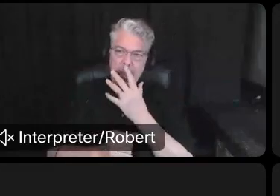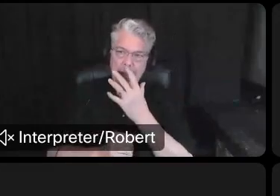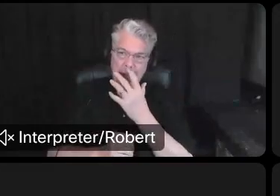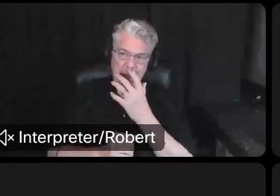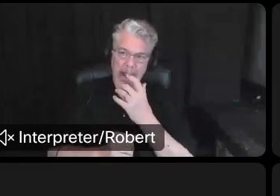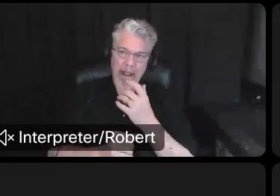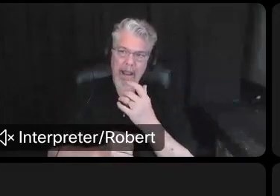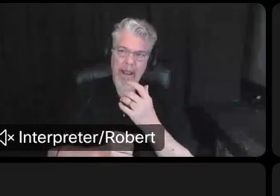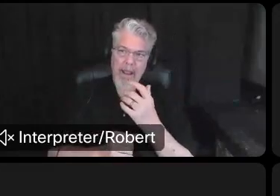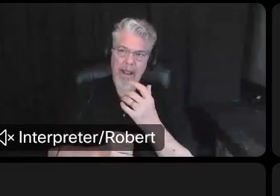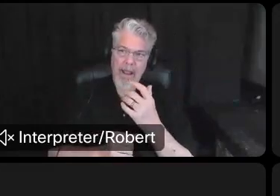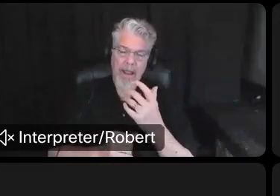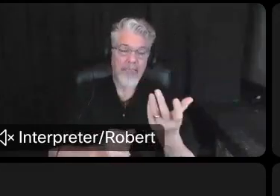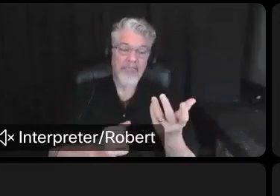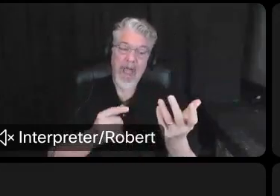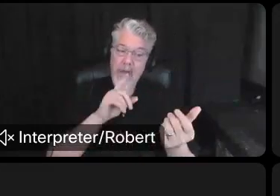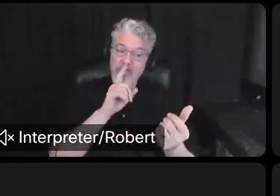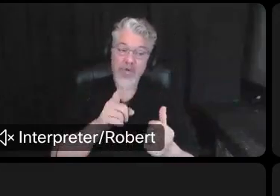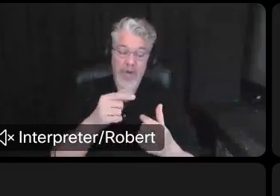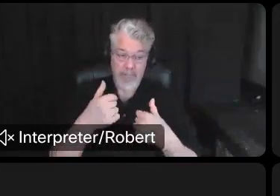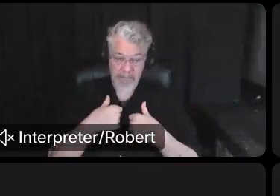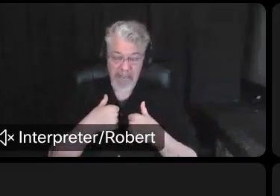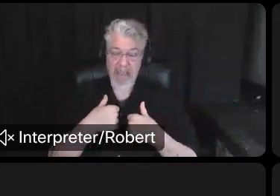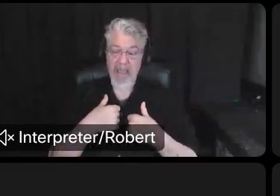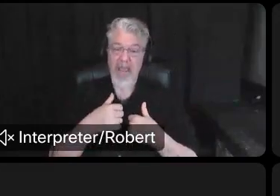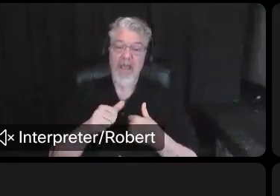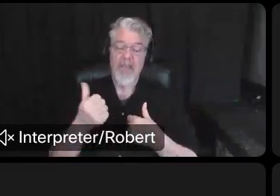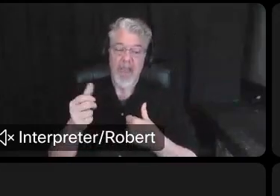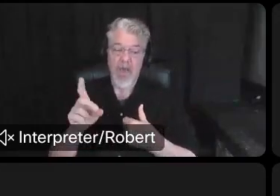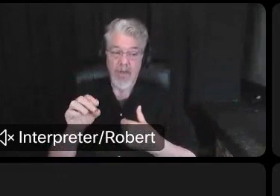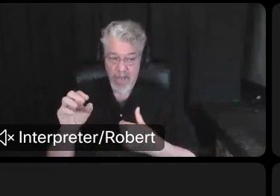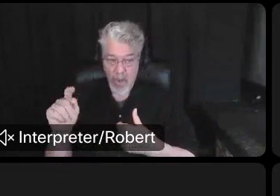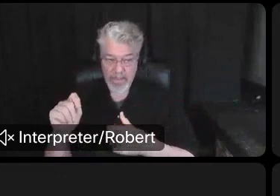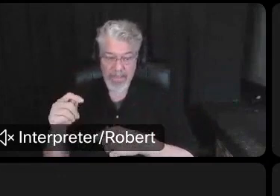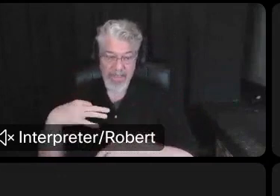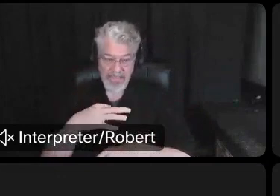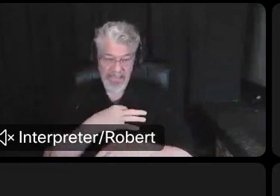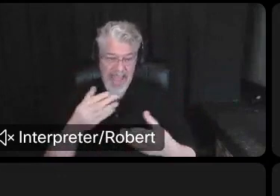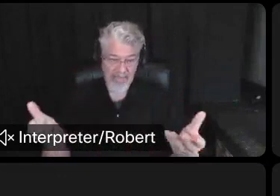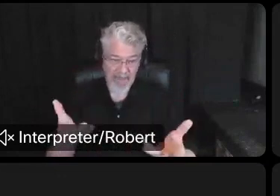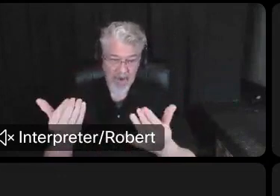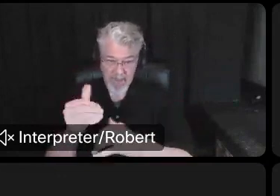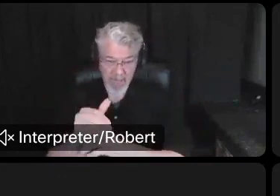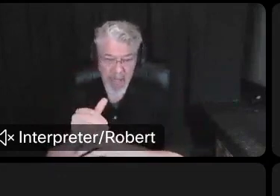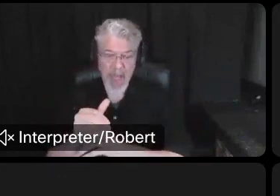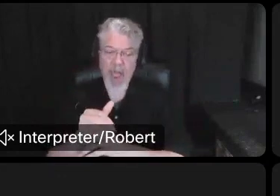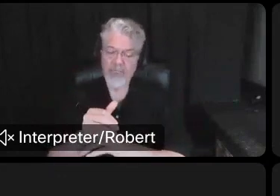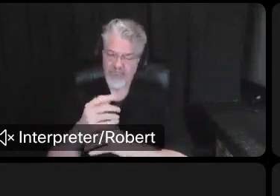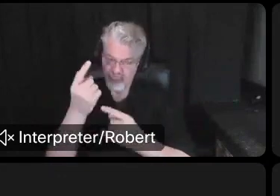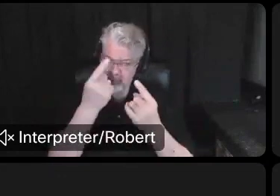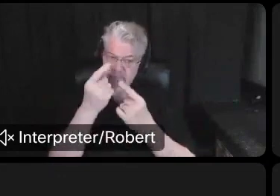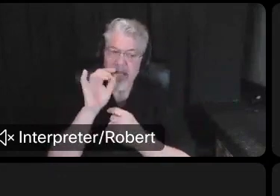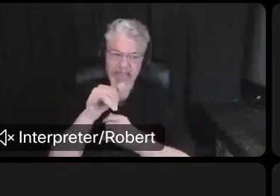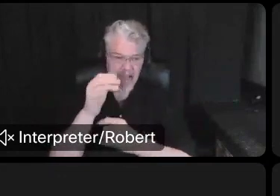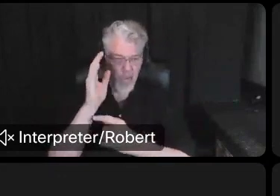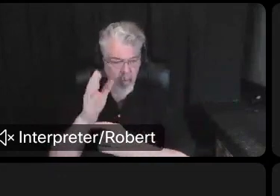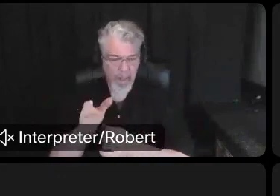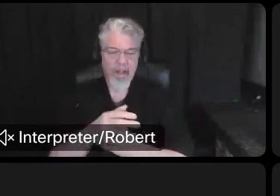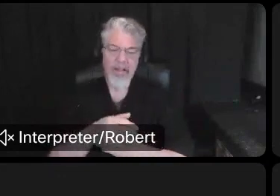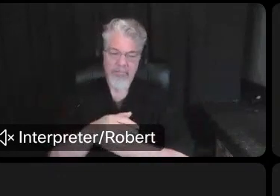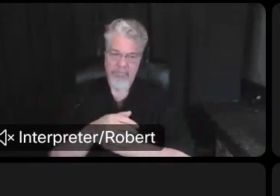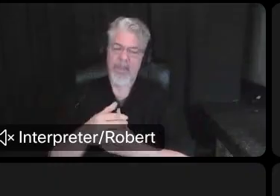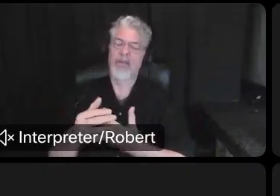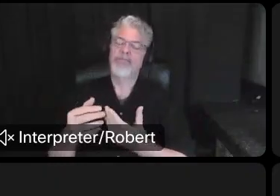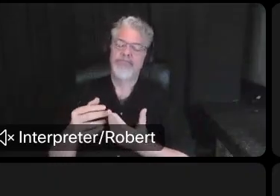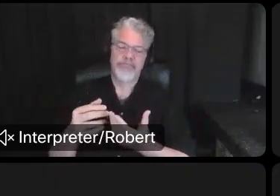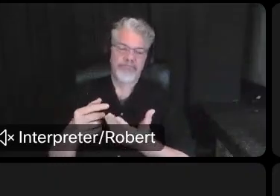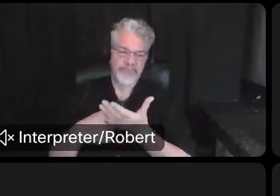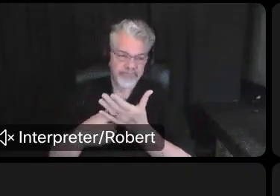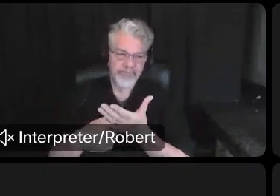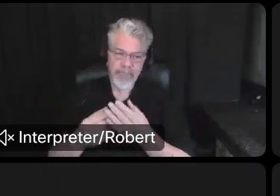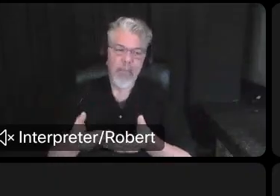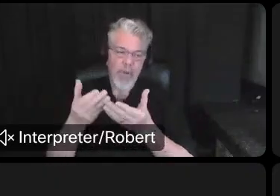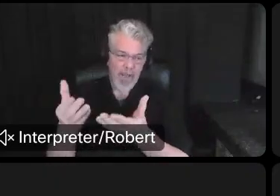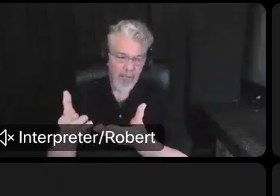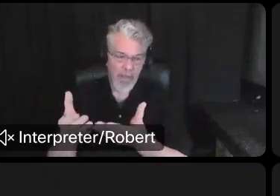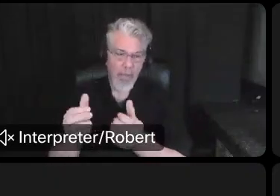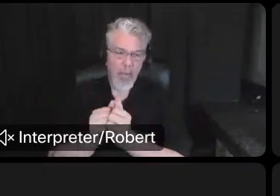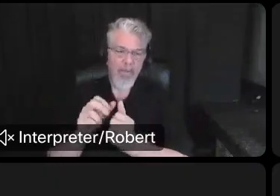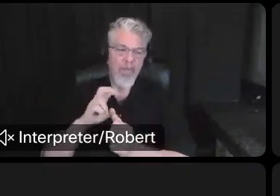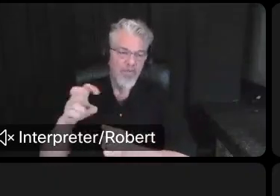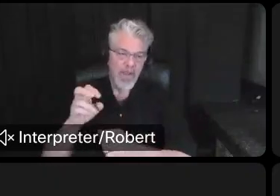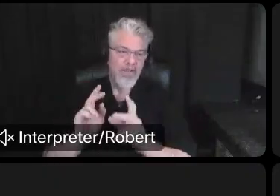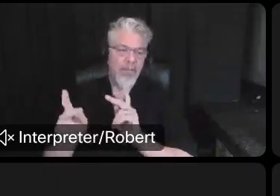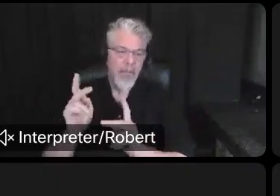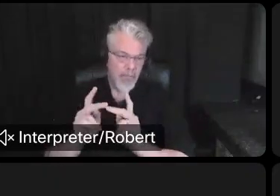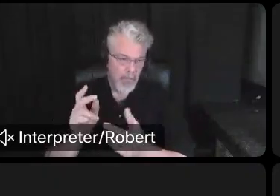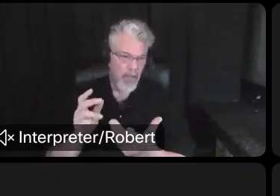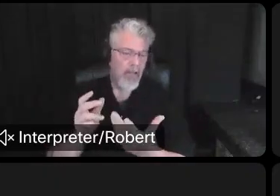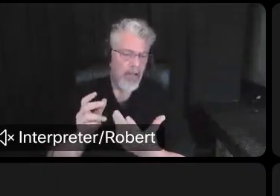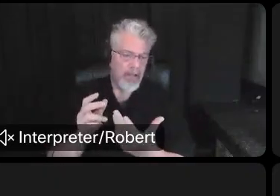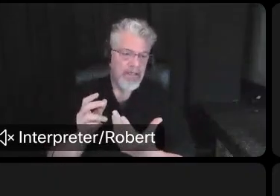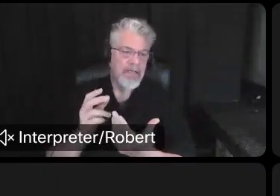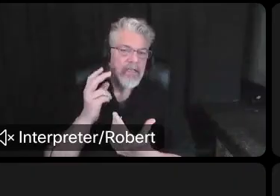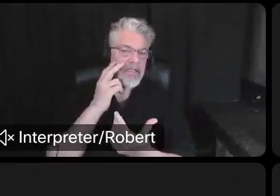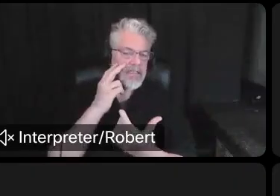Well, I'm sure me and as well as other DOT staff that are here this evening will take that into consideration and, talk, probably bring this up with our transit folks just to see what's feasible.